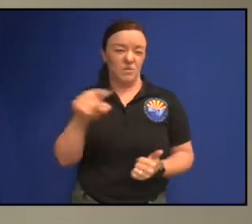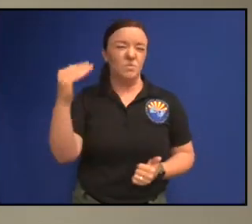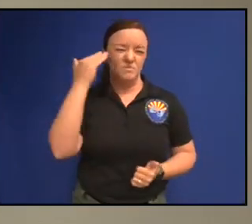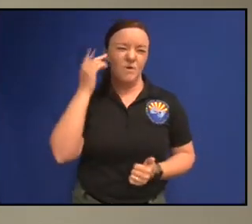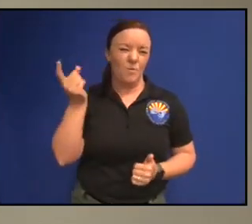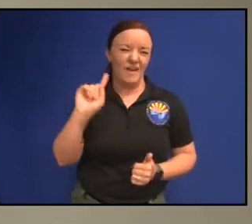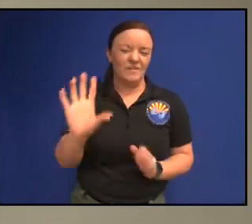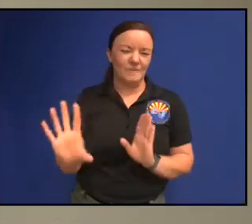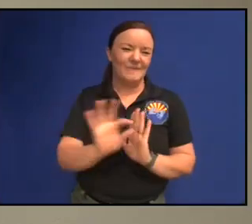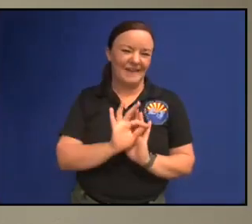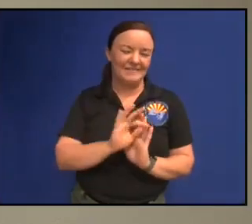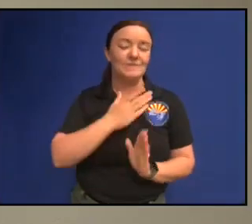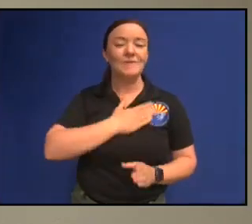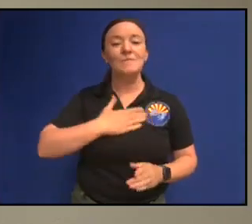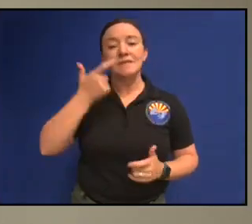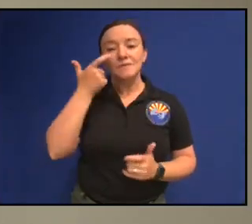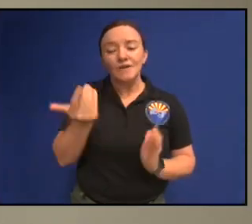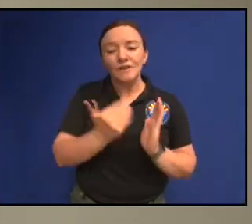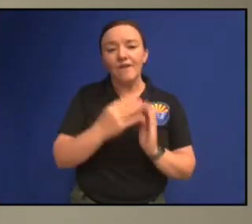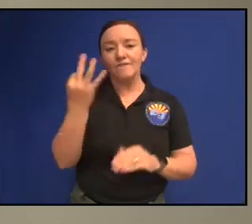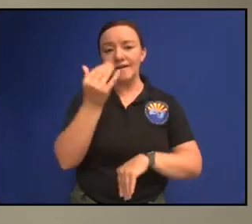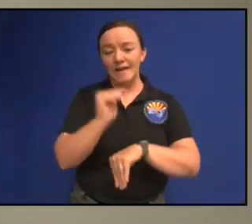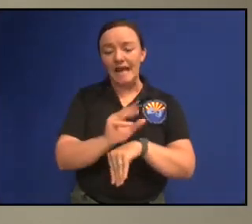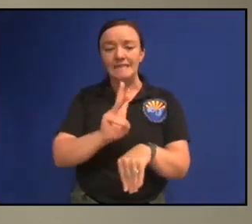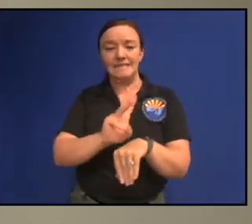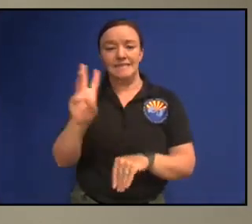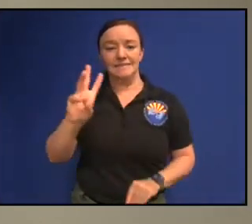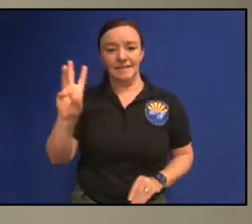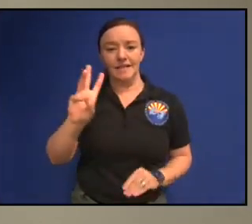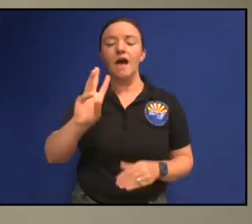PLEASE JOIN US AGAIN FRIDAY NIGHT, 6:00 PM, FOR OUR NEXT COMMUNITY MEETING. HAVE A GOOD EVENING.